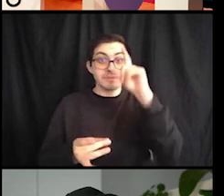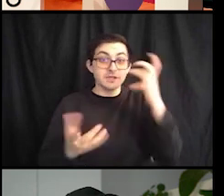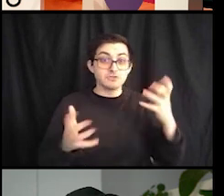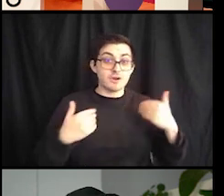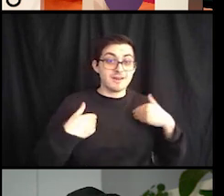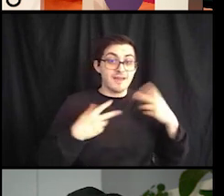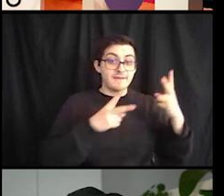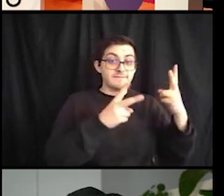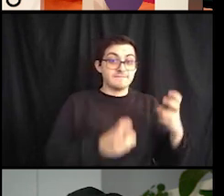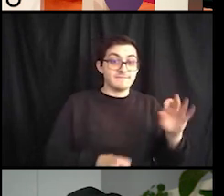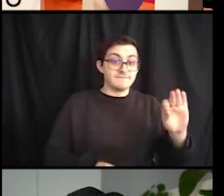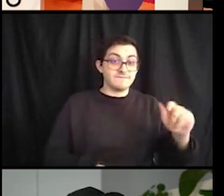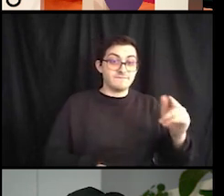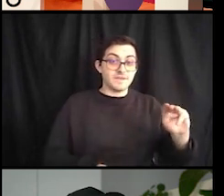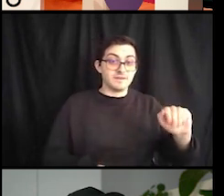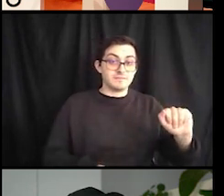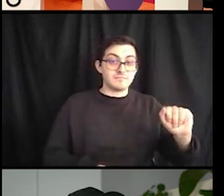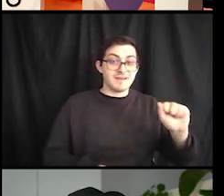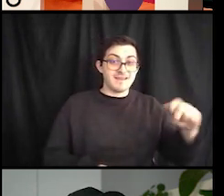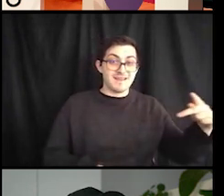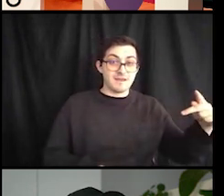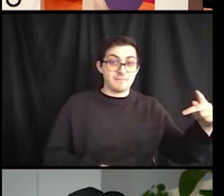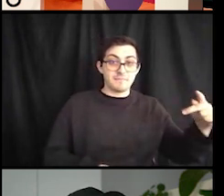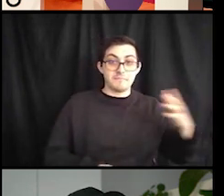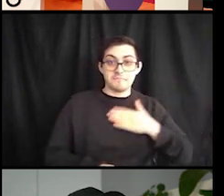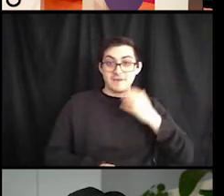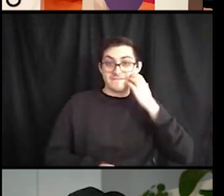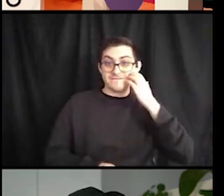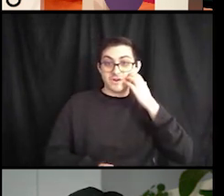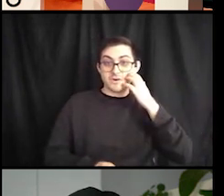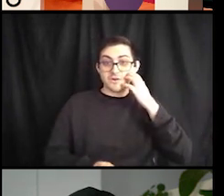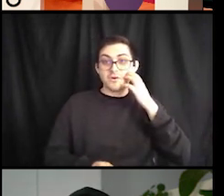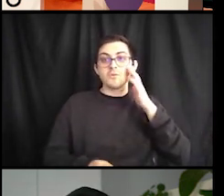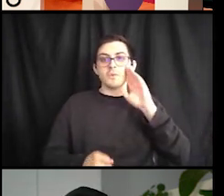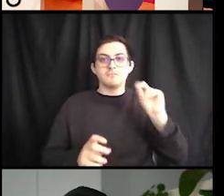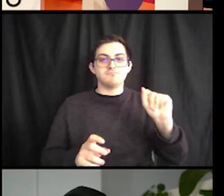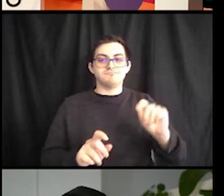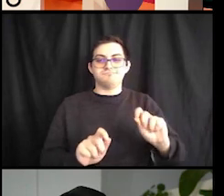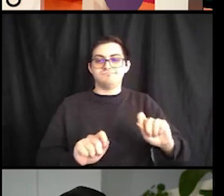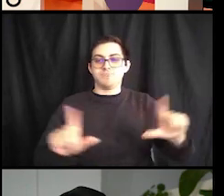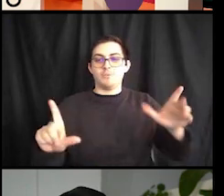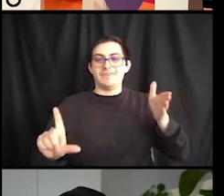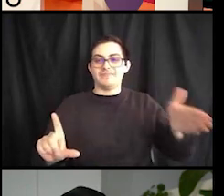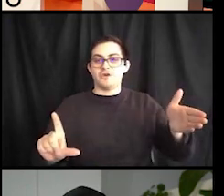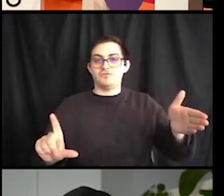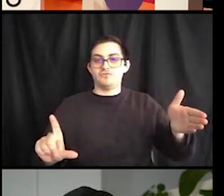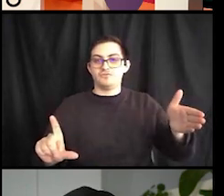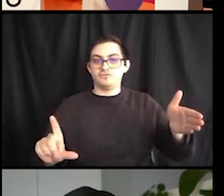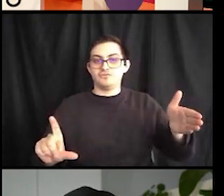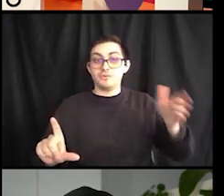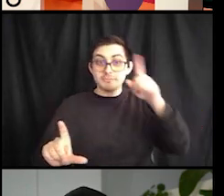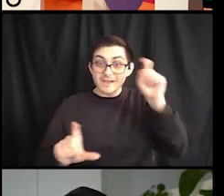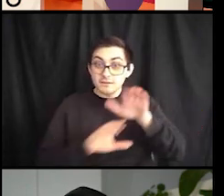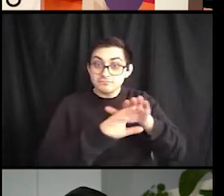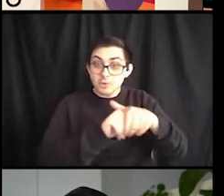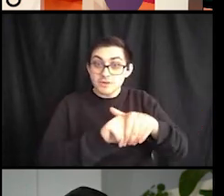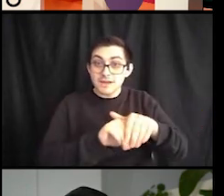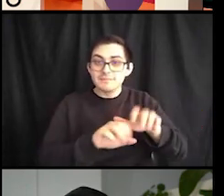it just opens up right there in the file, which is really nice. And of course, because it's a prototype, I can hit the play button down there,